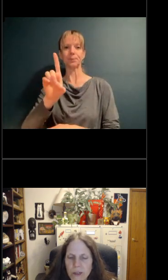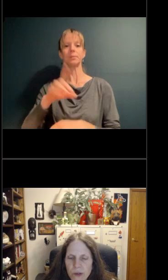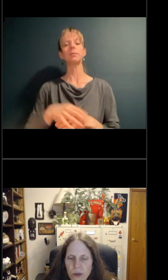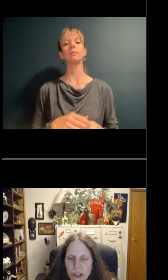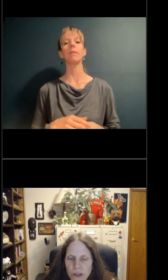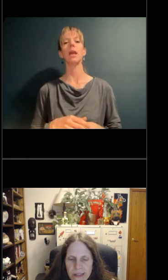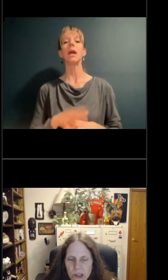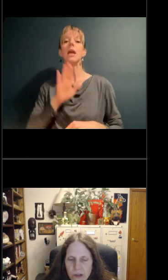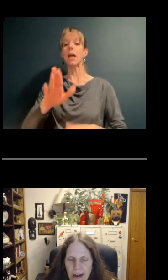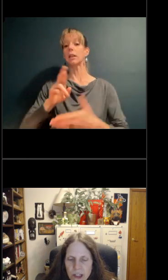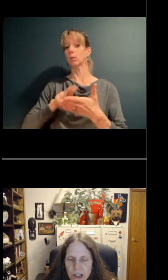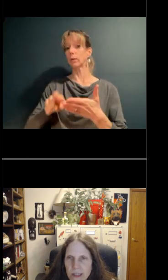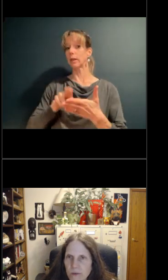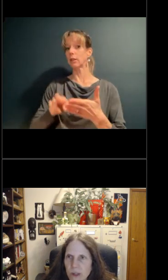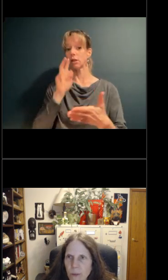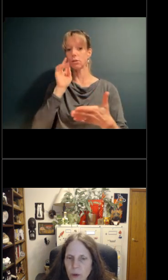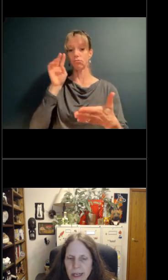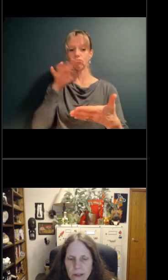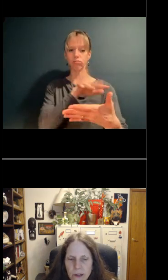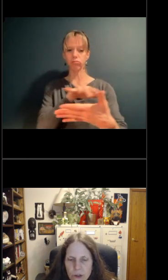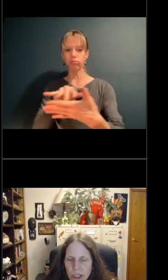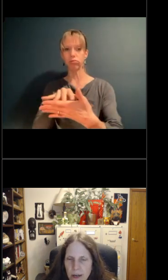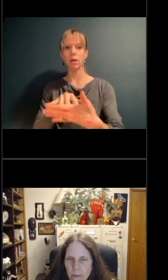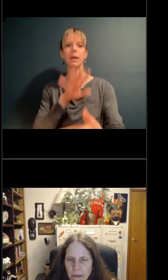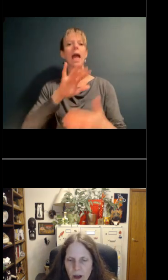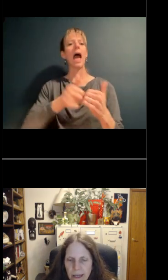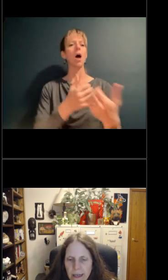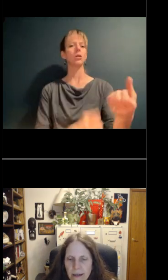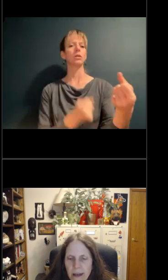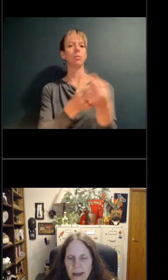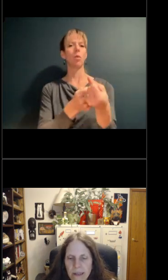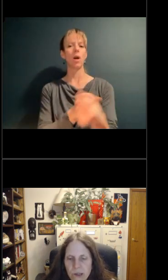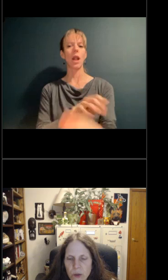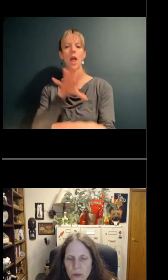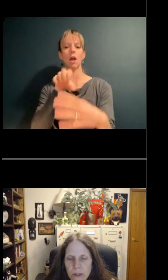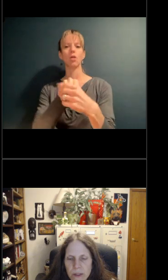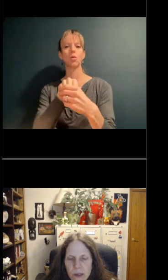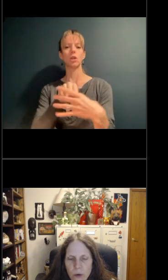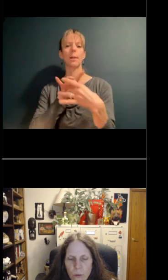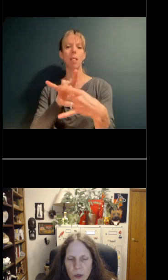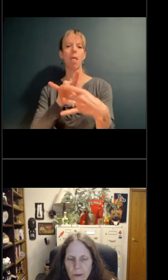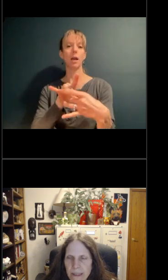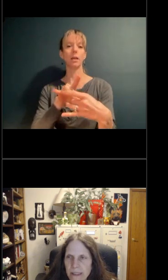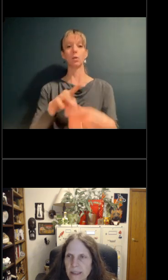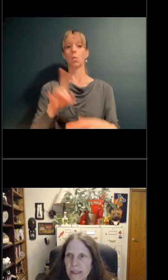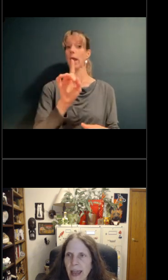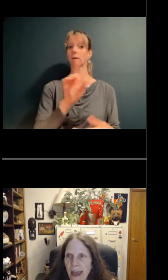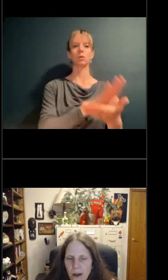His research addresses strategies for supporting inclusion and belonging in schools, workplaces,